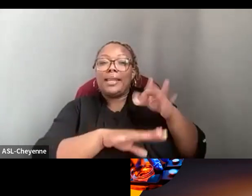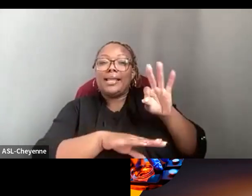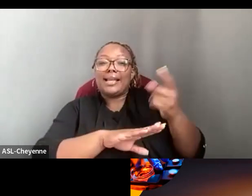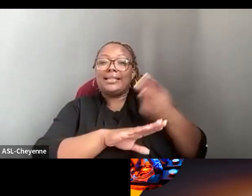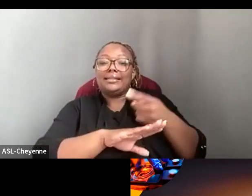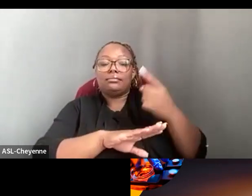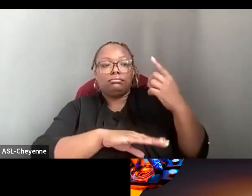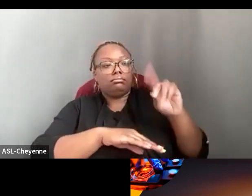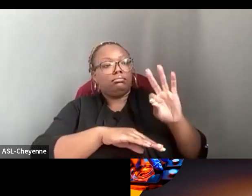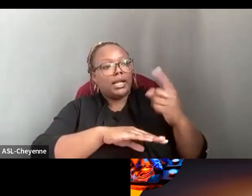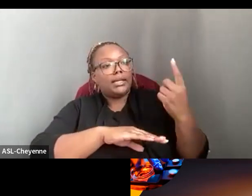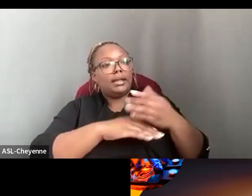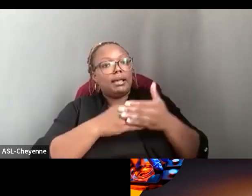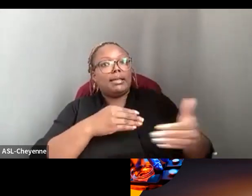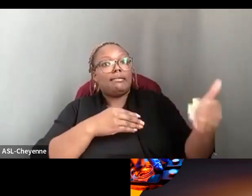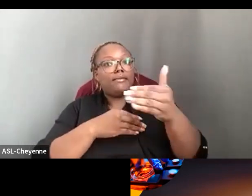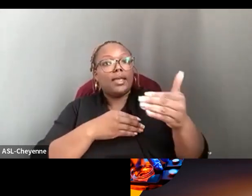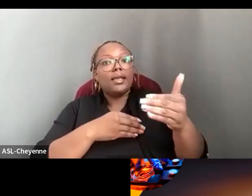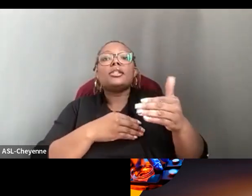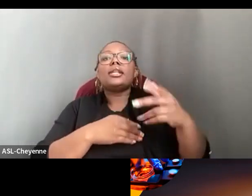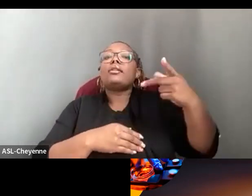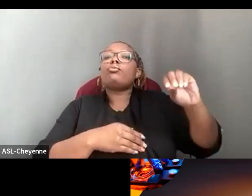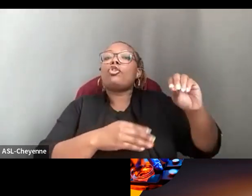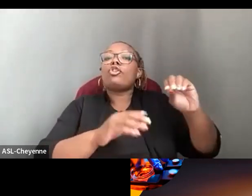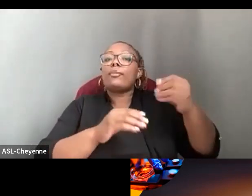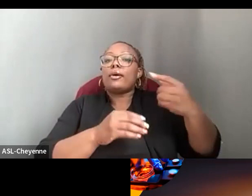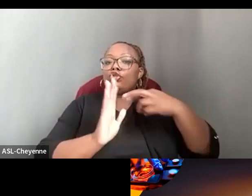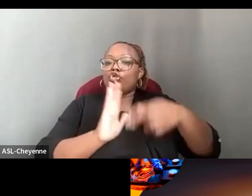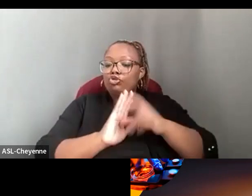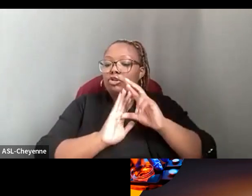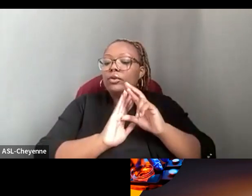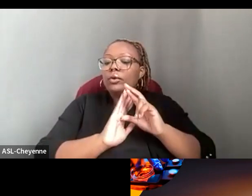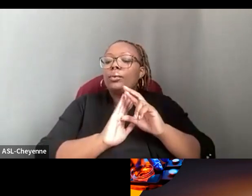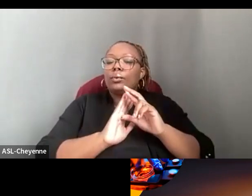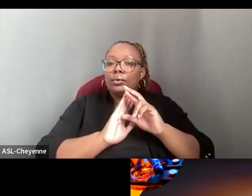And the reason for that is to give the program officer time to review it and make sure